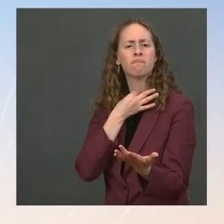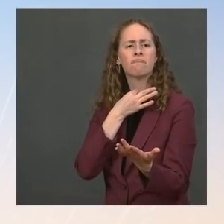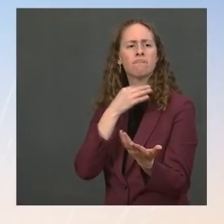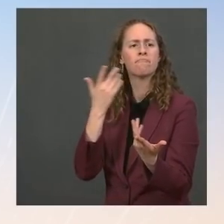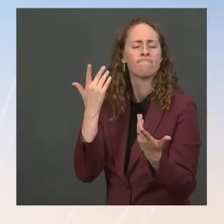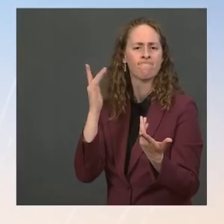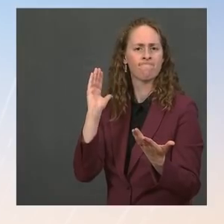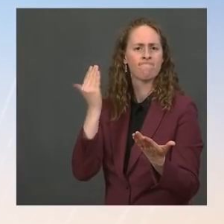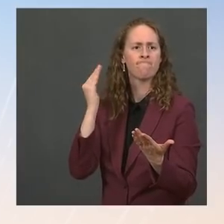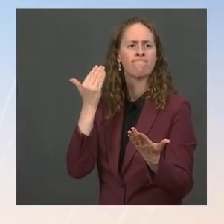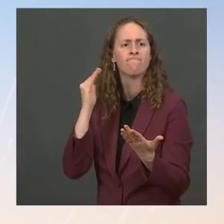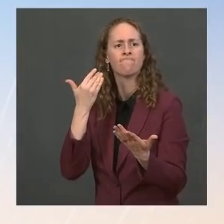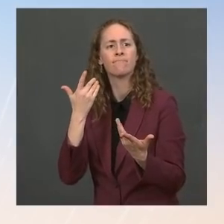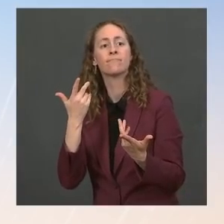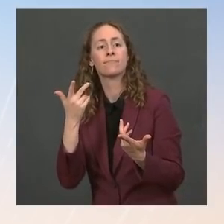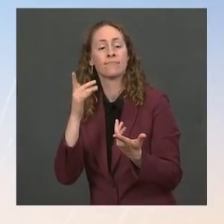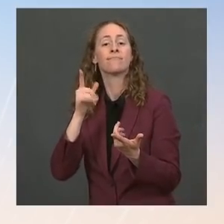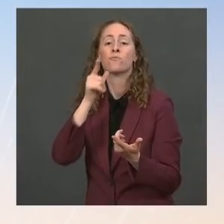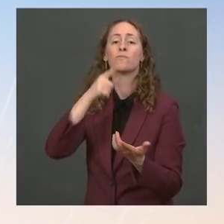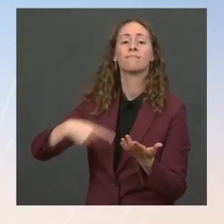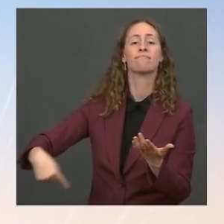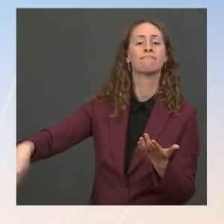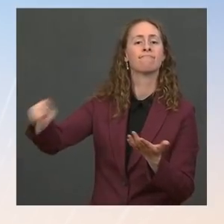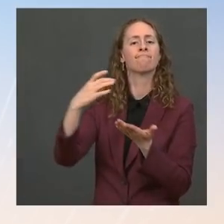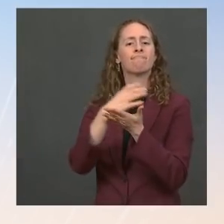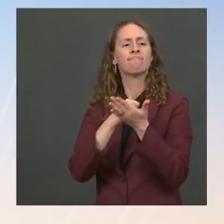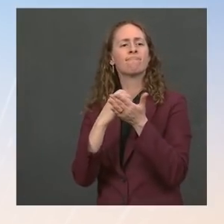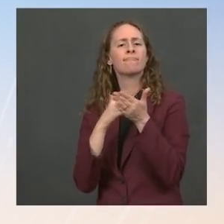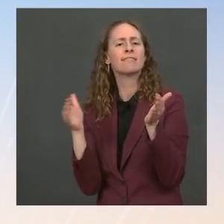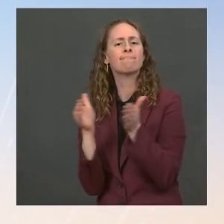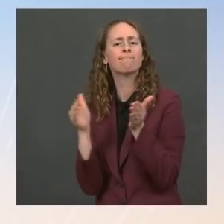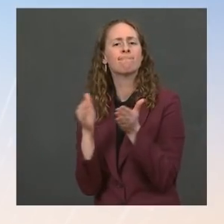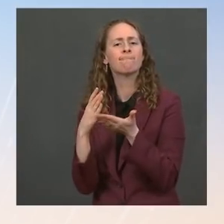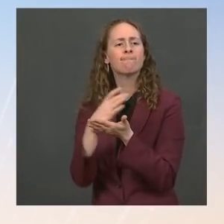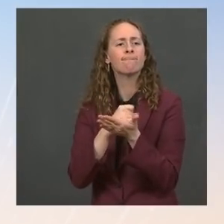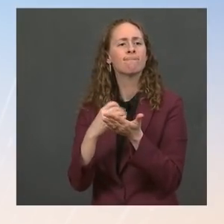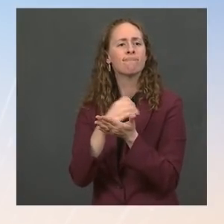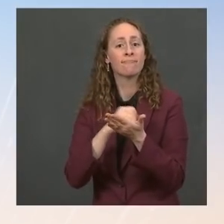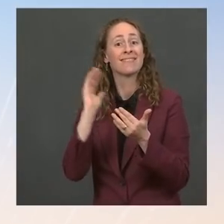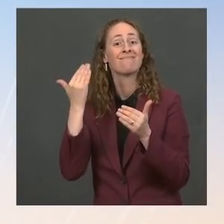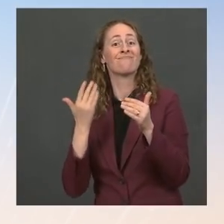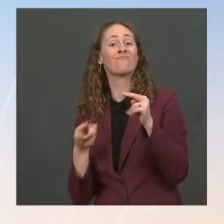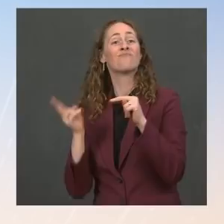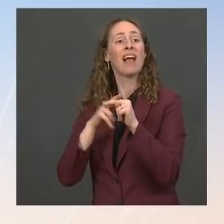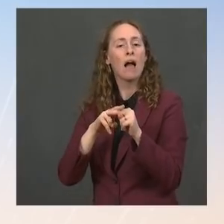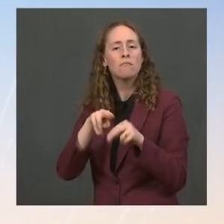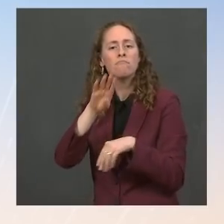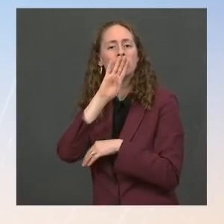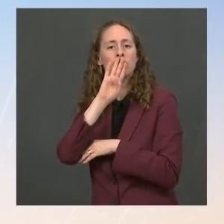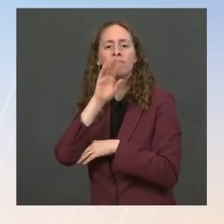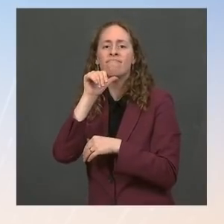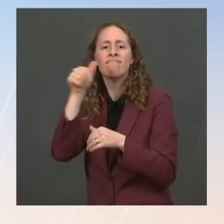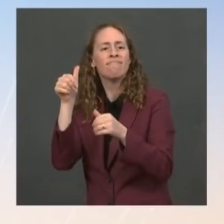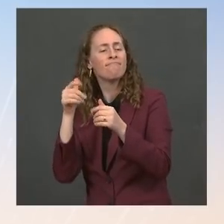We've seen other priorities on the Hill that both the President and Democrats campaigned on -- you know, police reform, gun control -- also stalled.